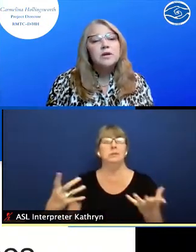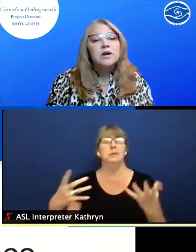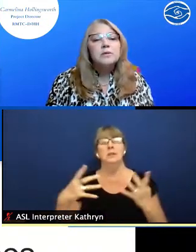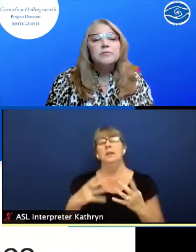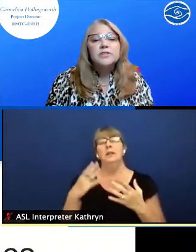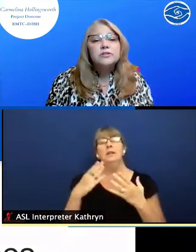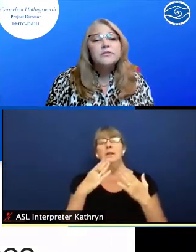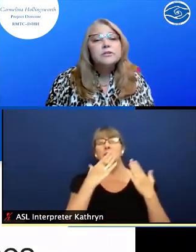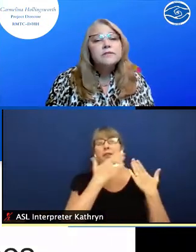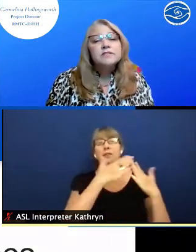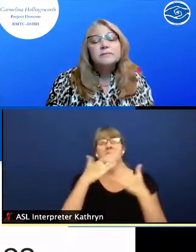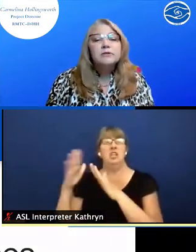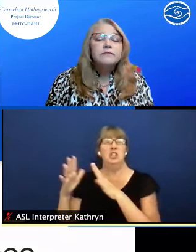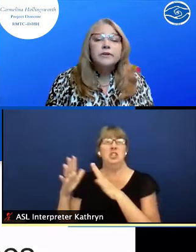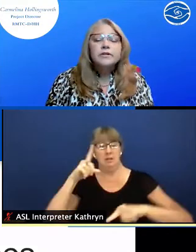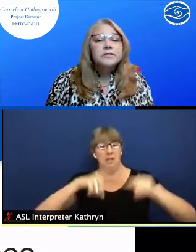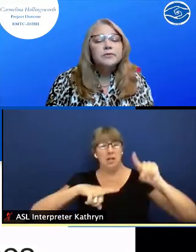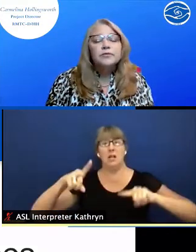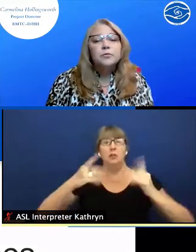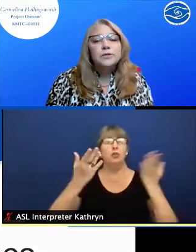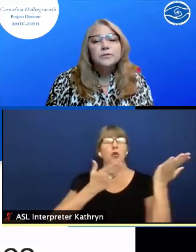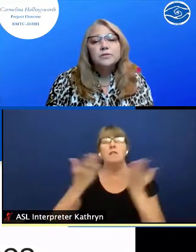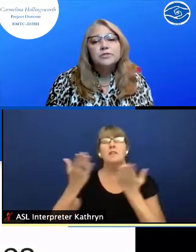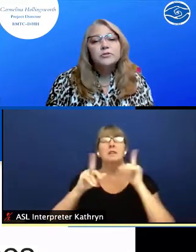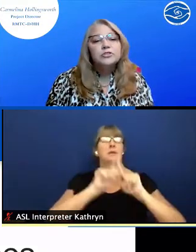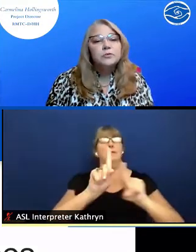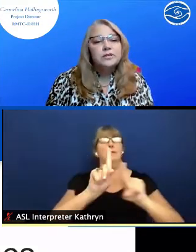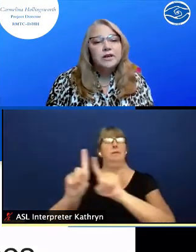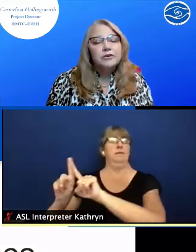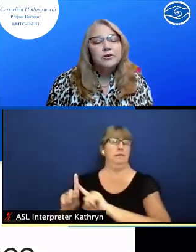The provision of services may look very different from one school district to another.